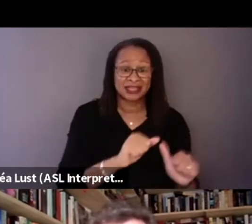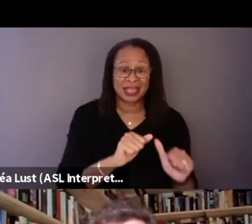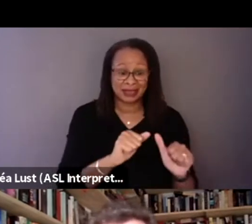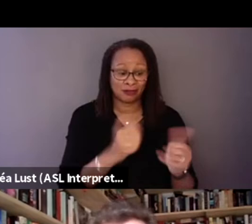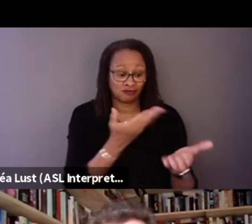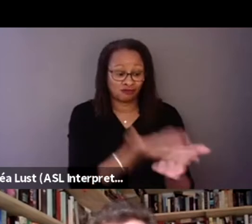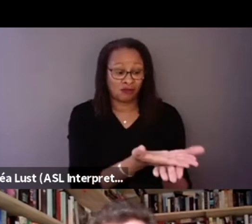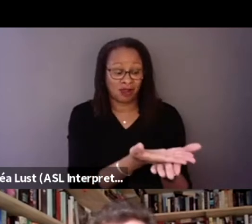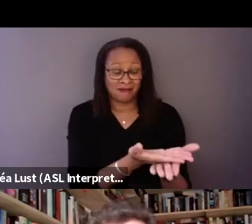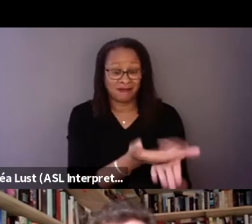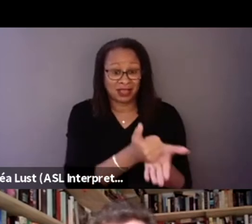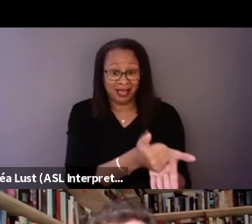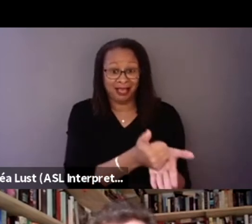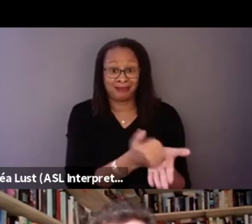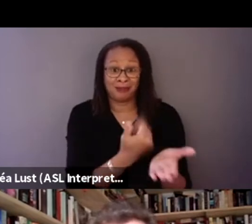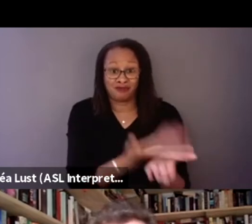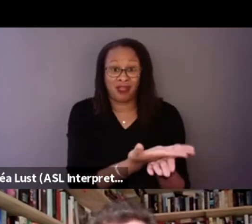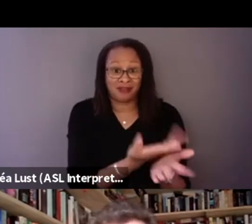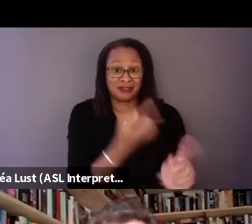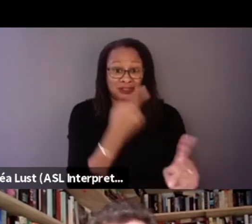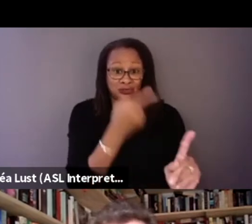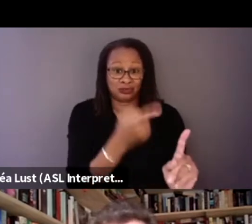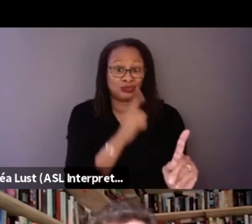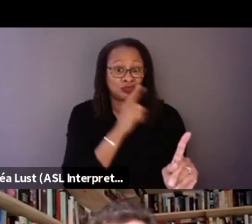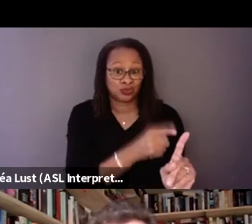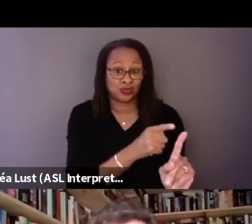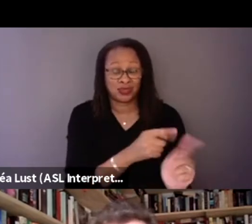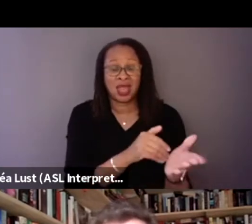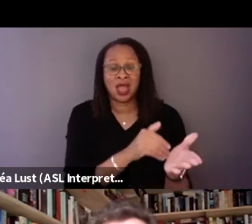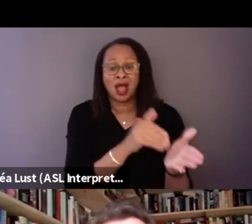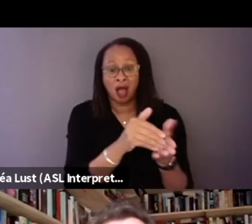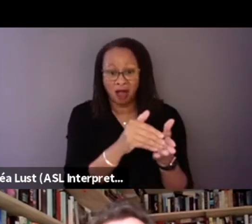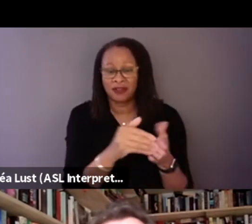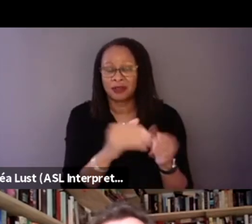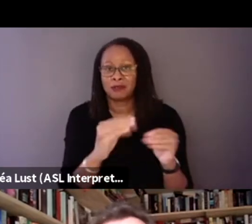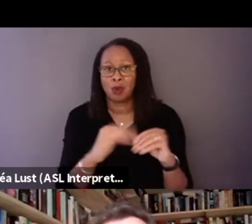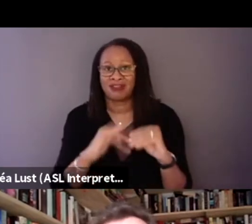often more than just bare bones nonfiction.